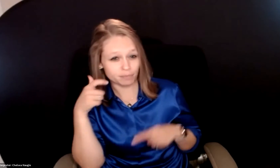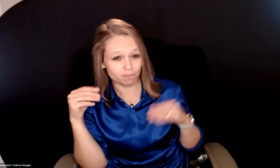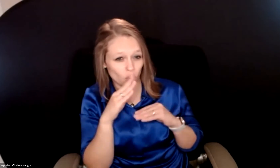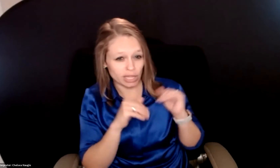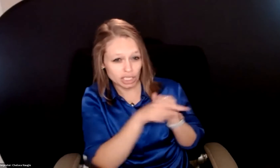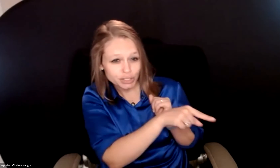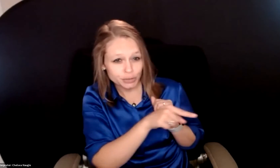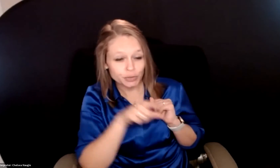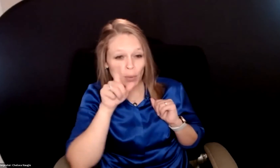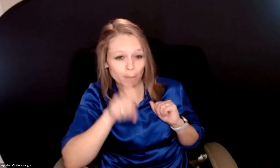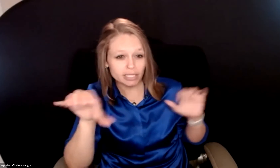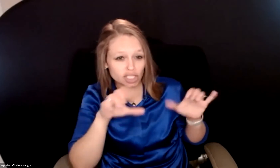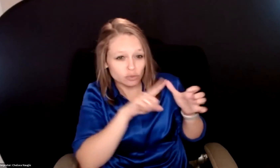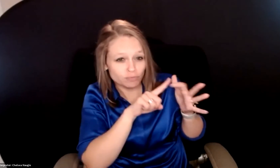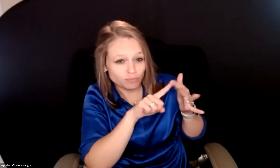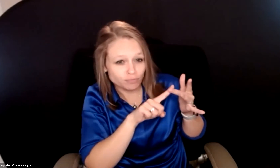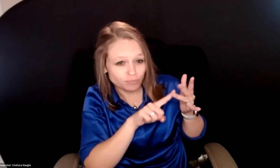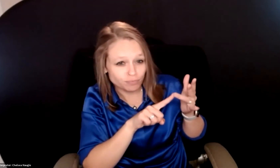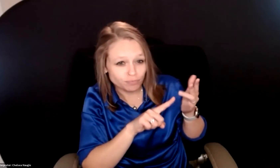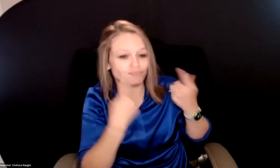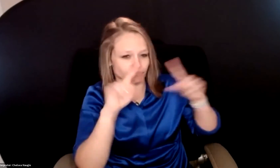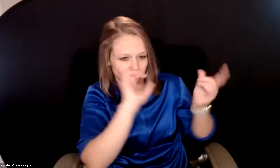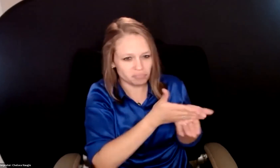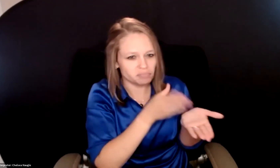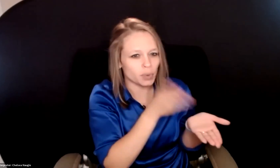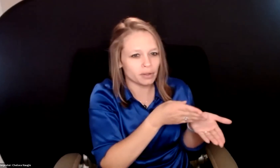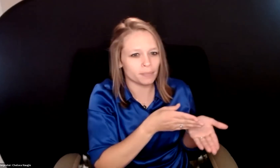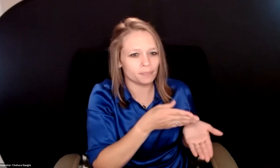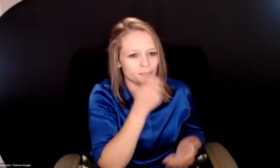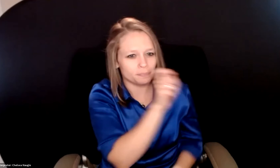That is not real.